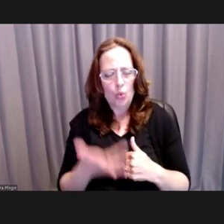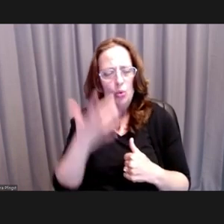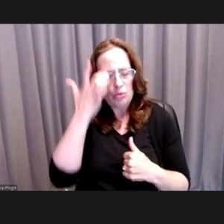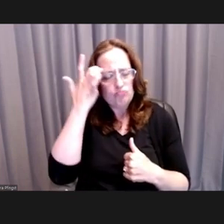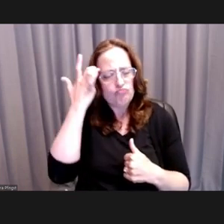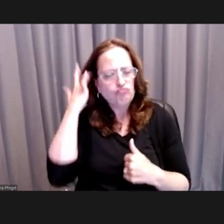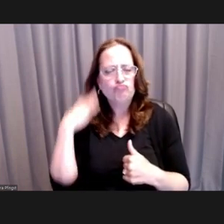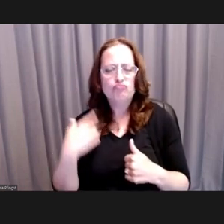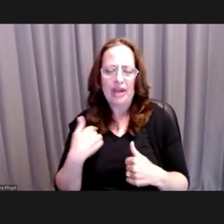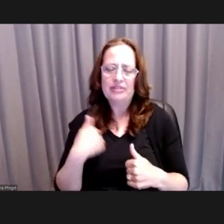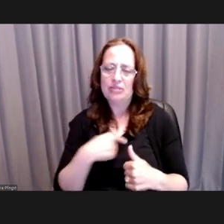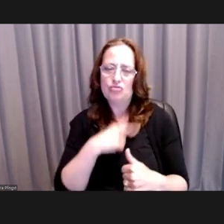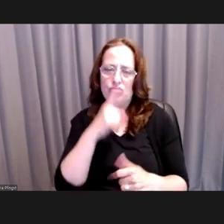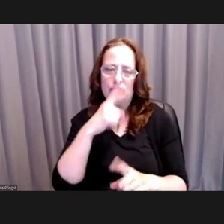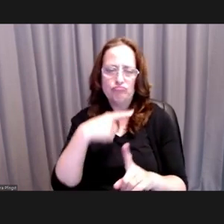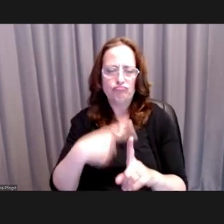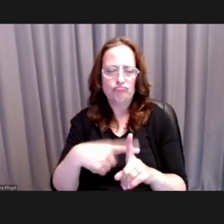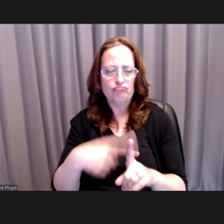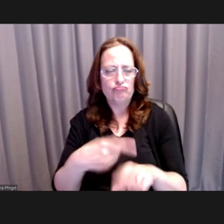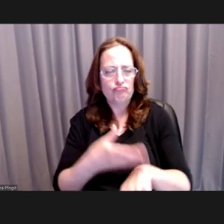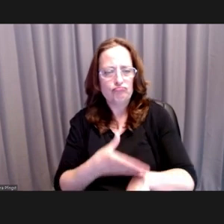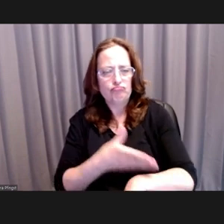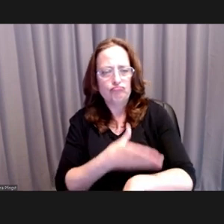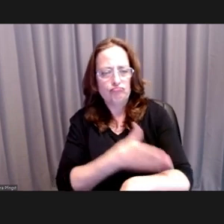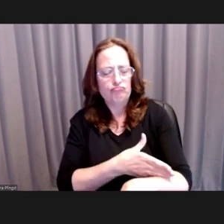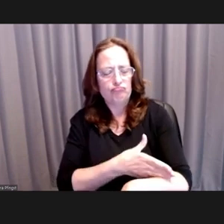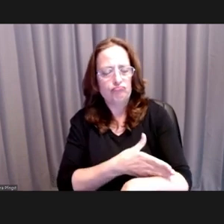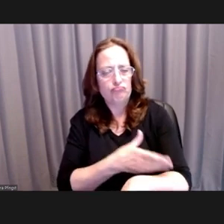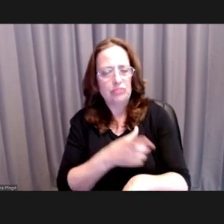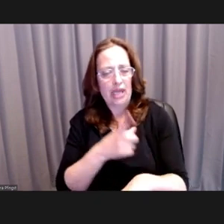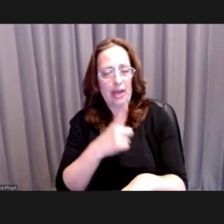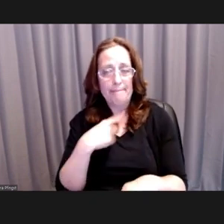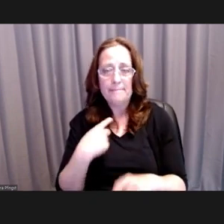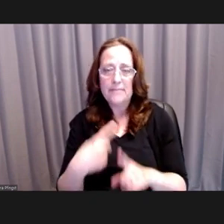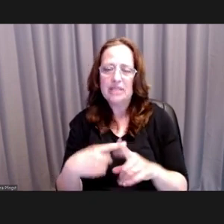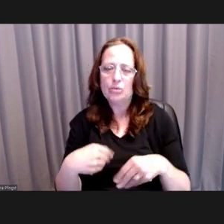of those. I'll try to provide an update on some of the gene therapy approaches that are